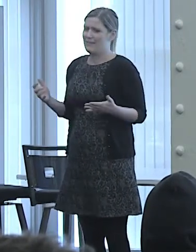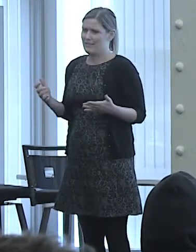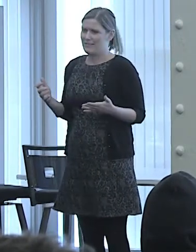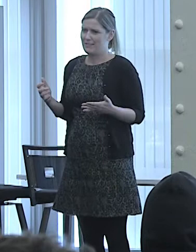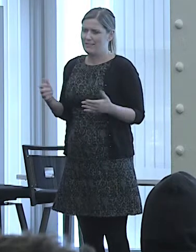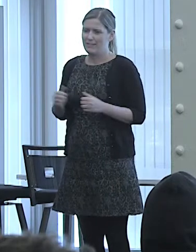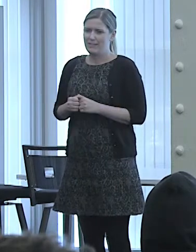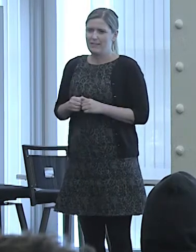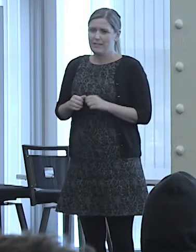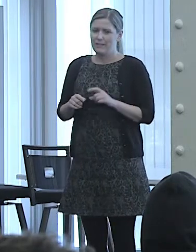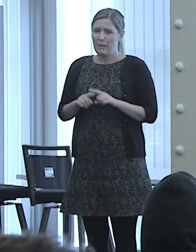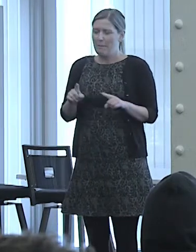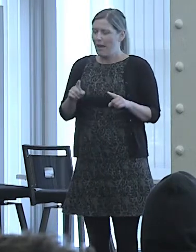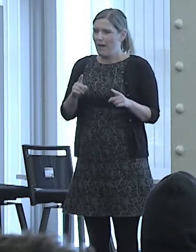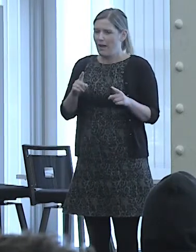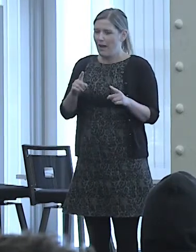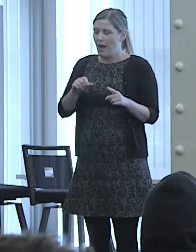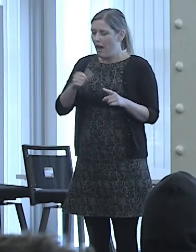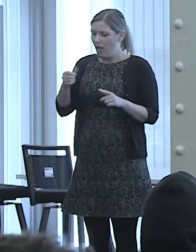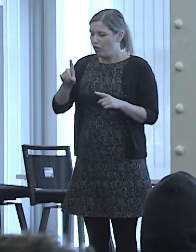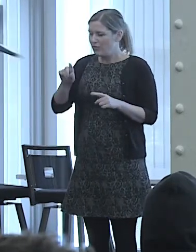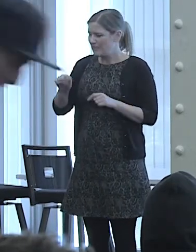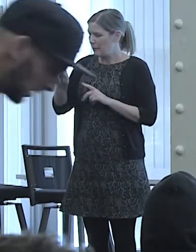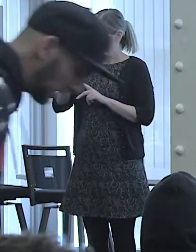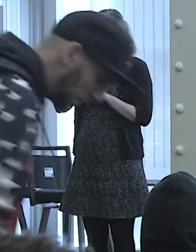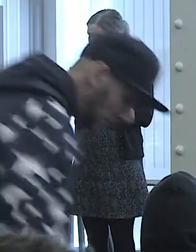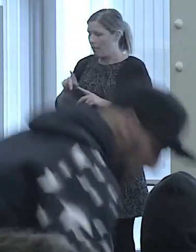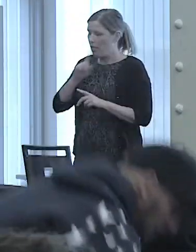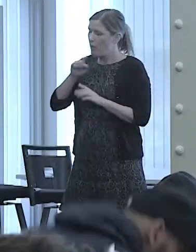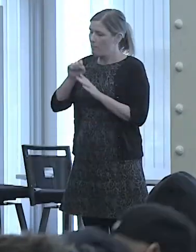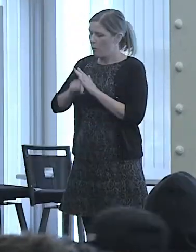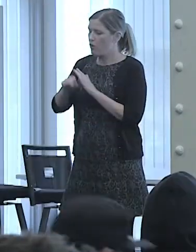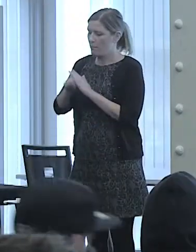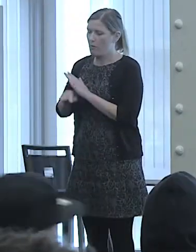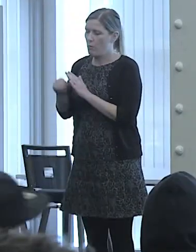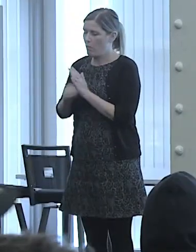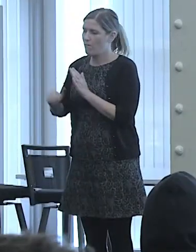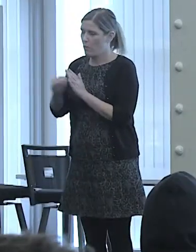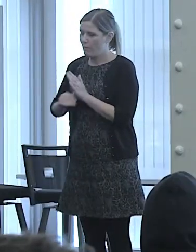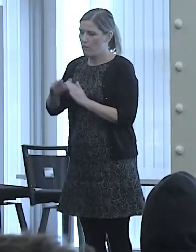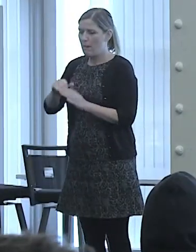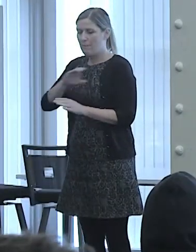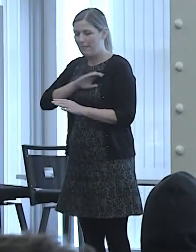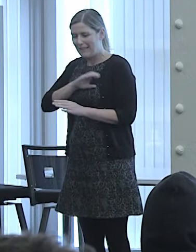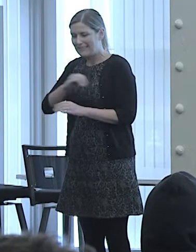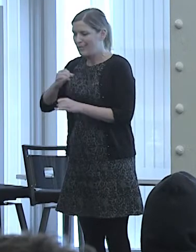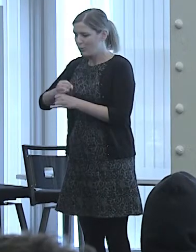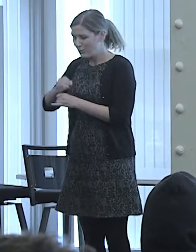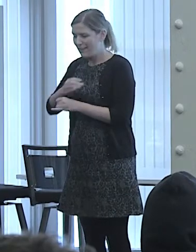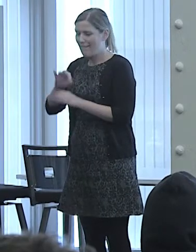General folk, autistic and other disabled people are murdered constantly by police and institutions and by our own family members.